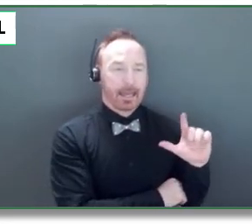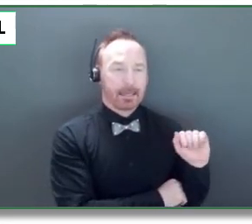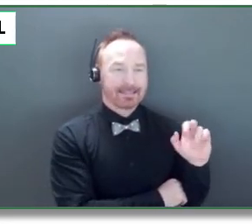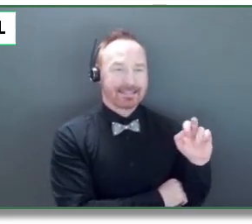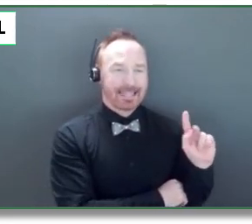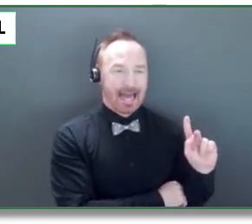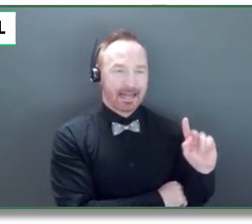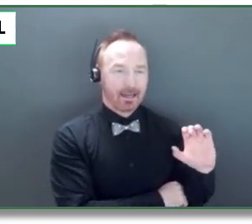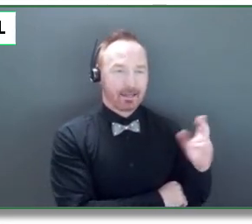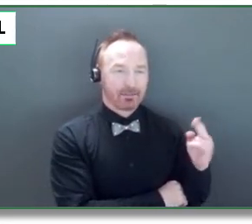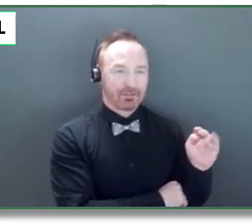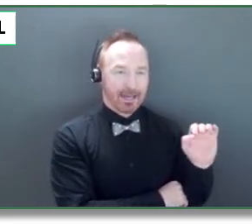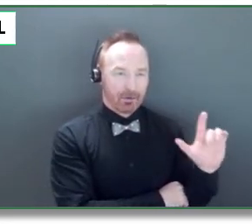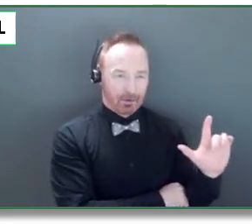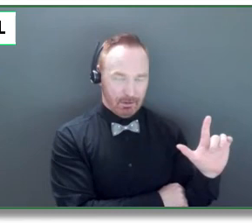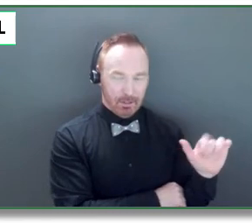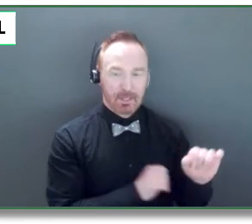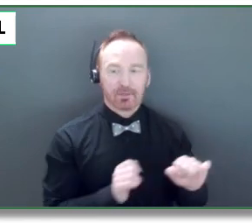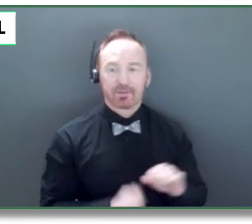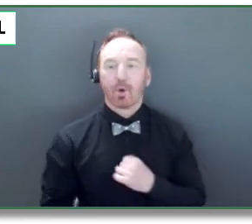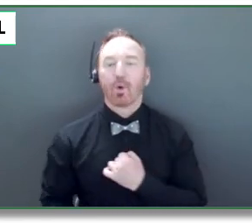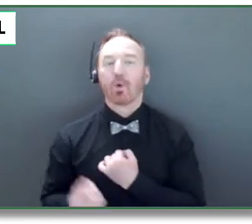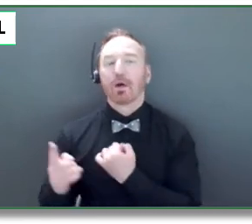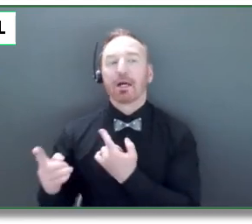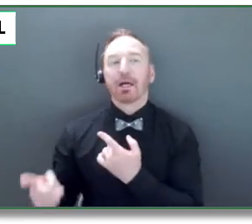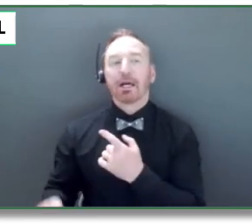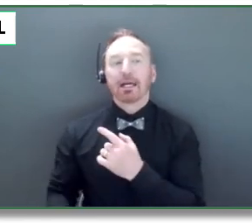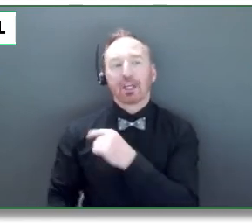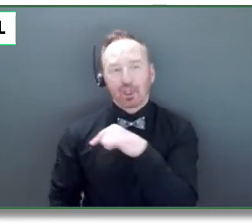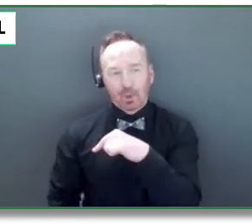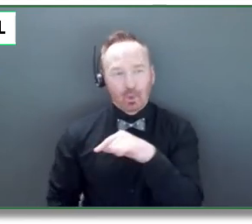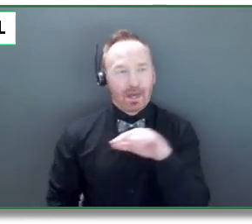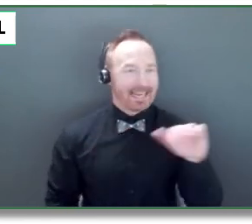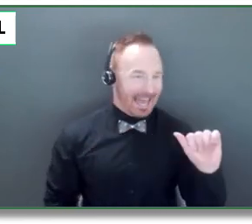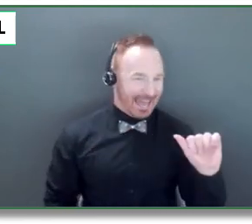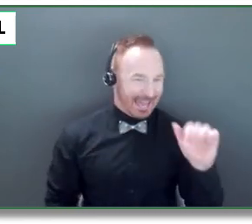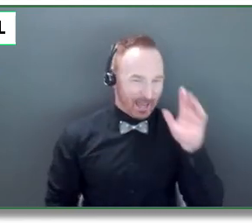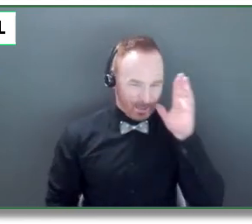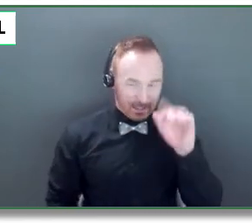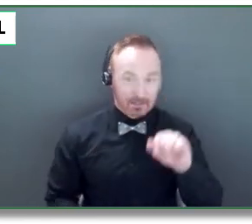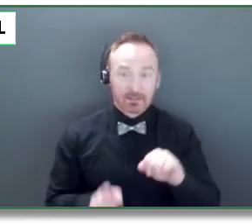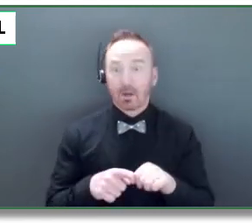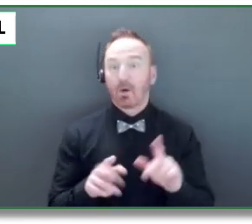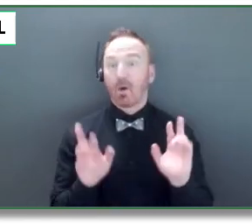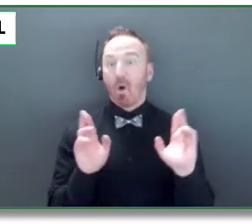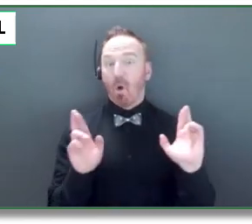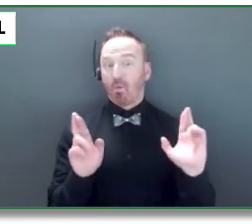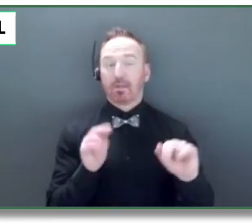something that we're hoping we can kind of make everything a little bit more accessible and available to everyone with the